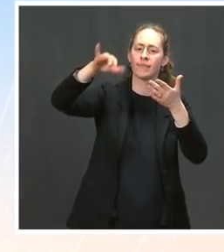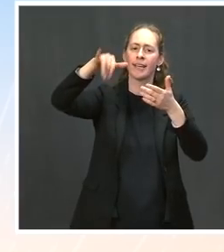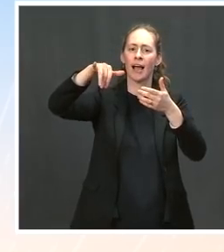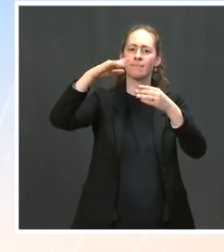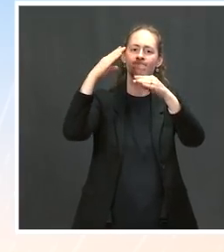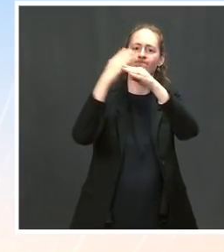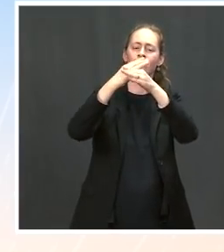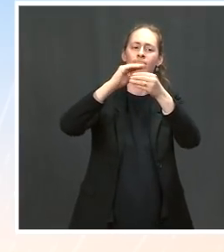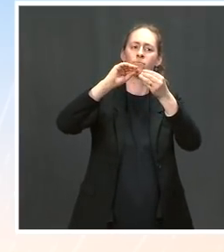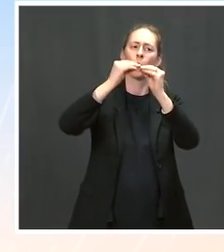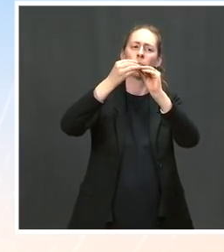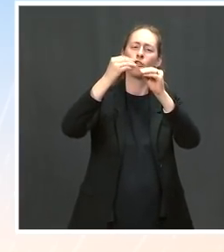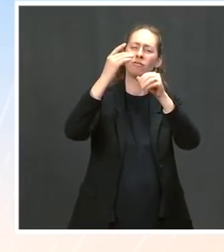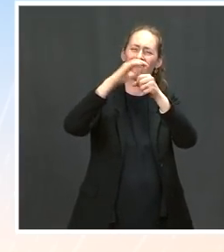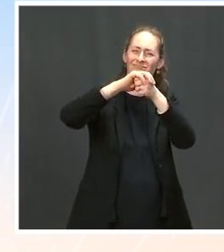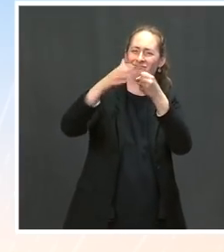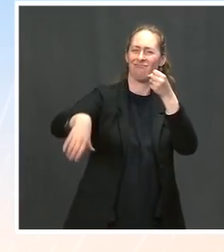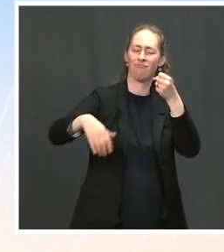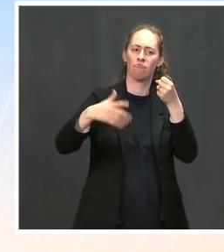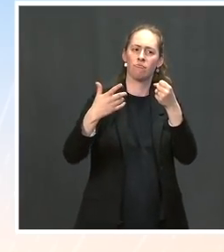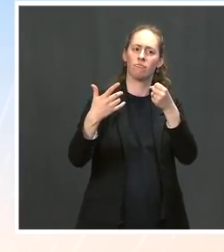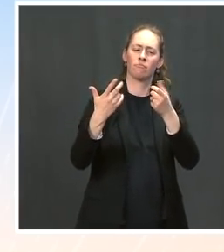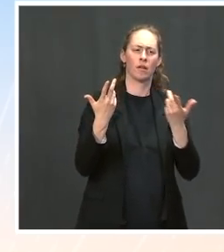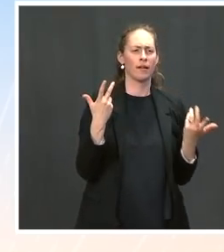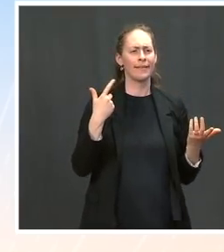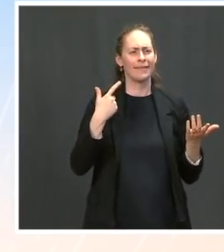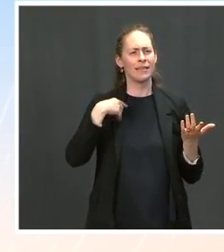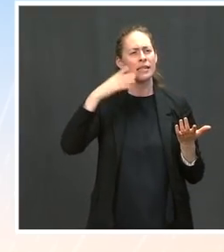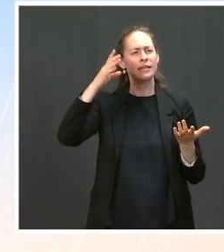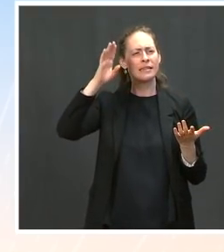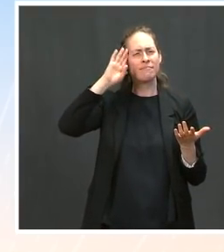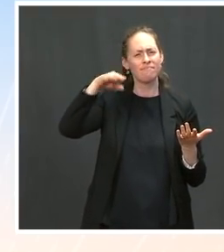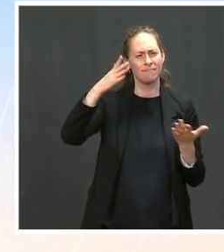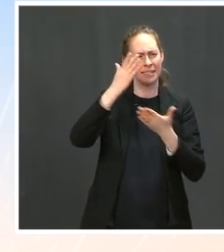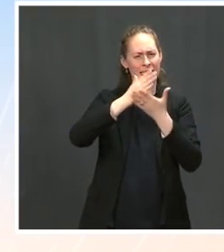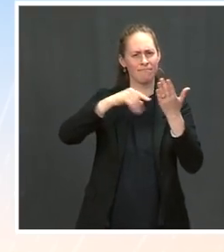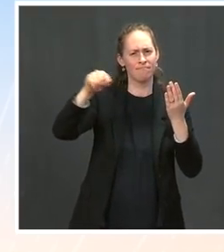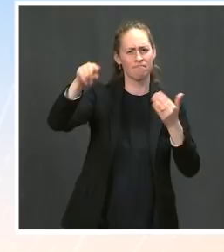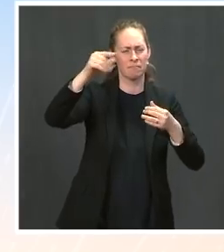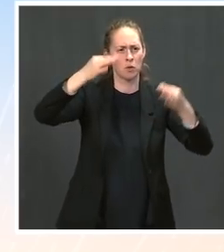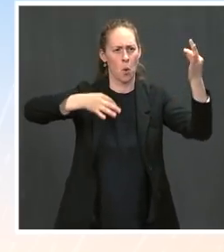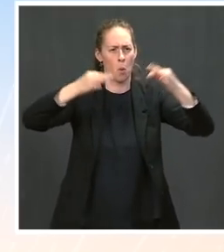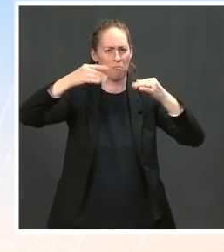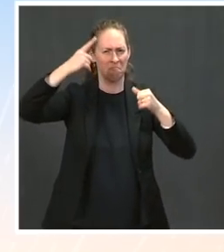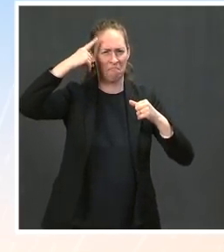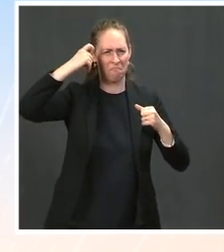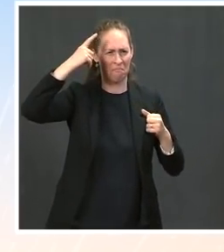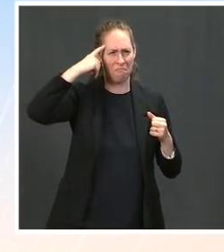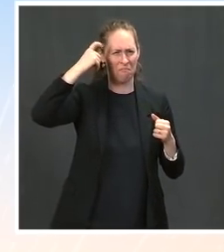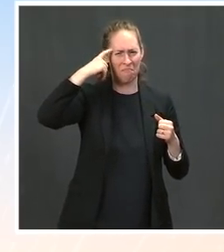Progressives, of course, were skeptical of this President early on and through the primary. Ms. Psaki: Yeah. The Press: They're saying that this is a broken promise --